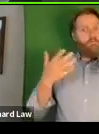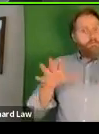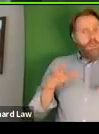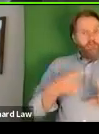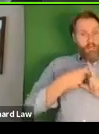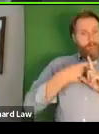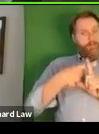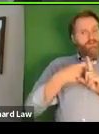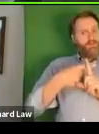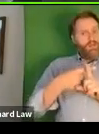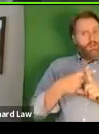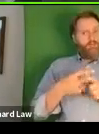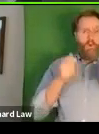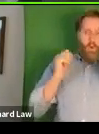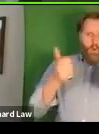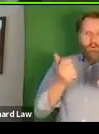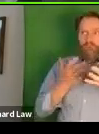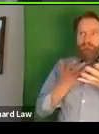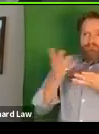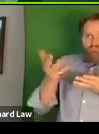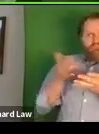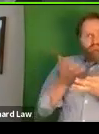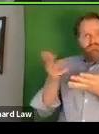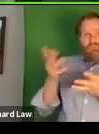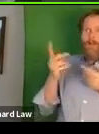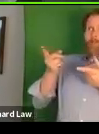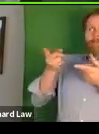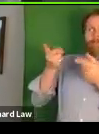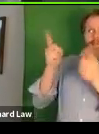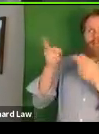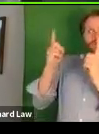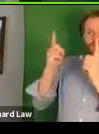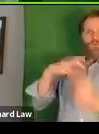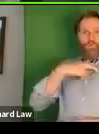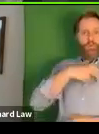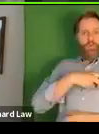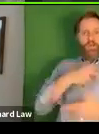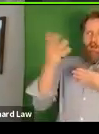with management we've got a situation I think in stark contrast